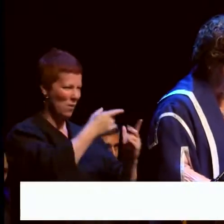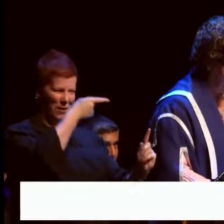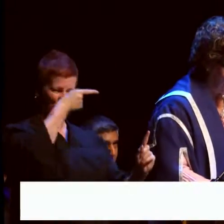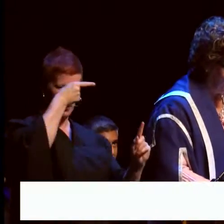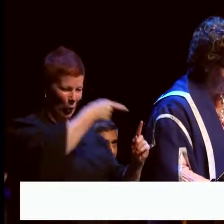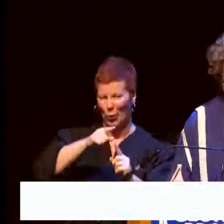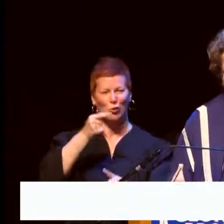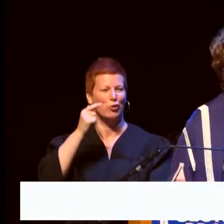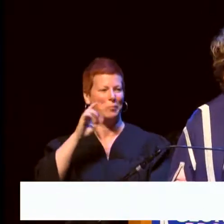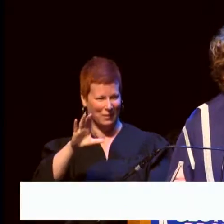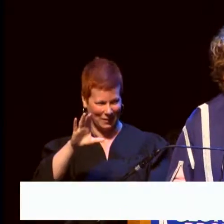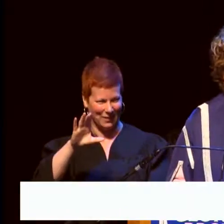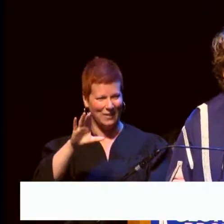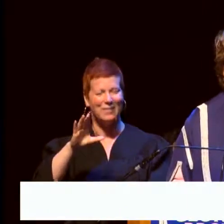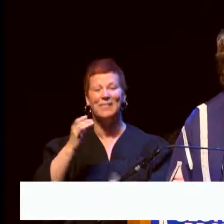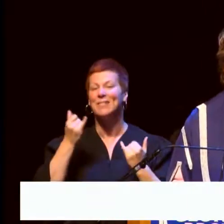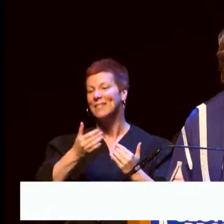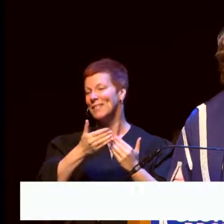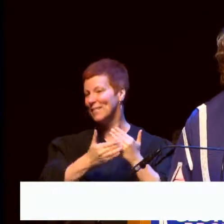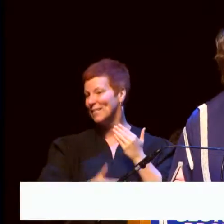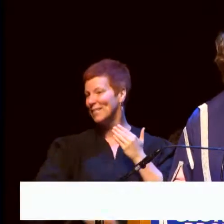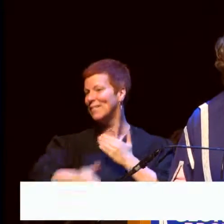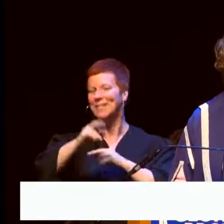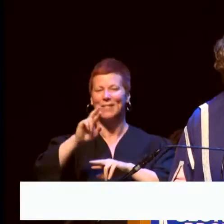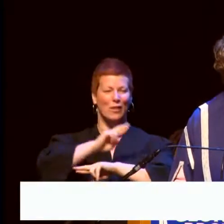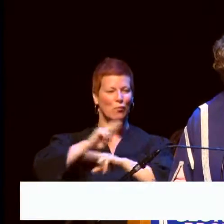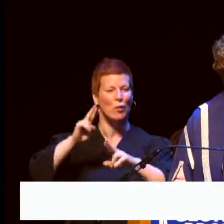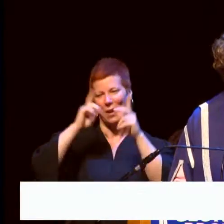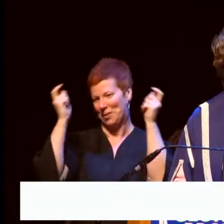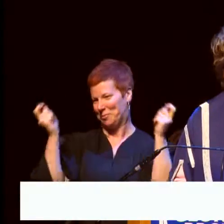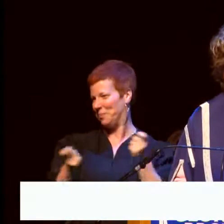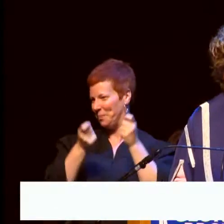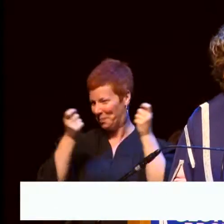OF IT BUT IT IS WELL DESERVED.